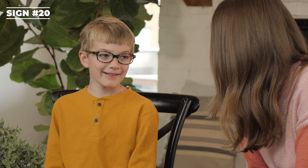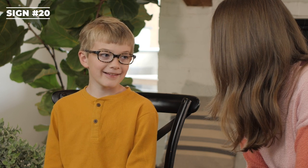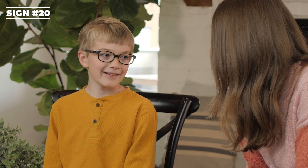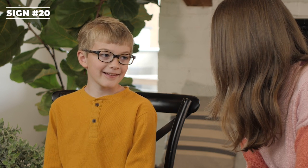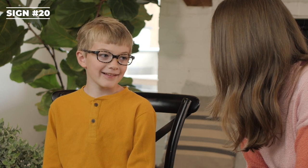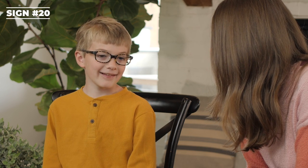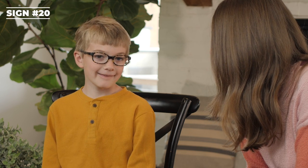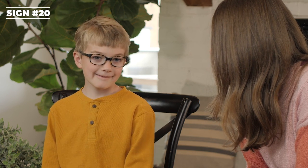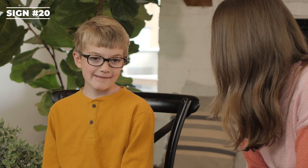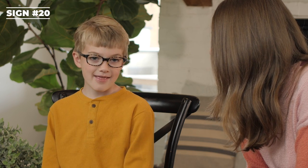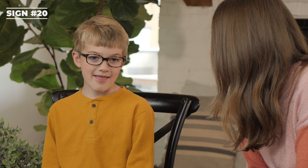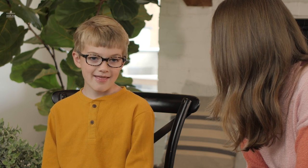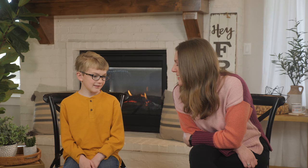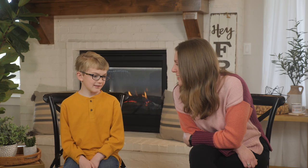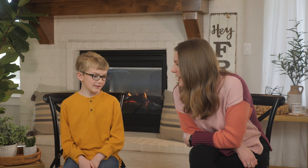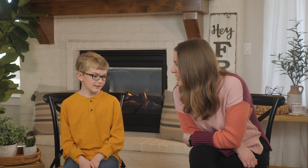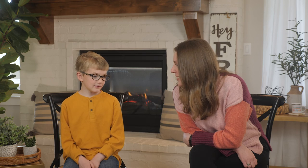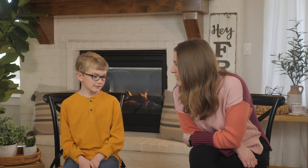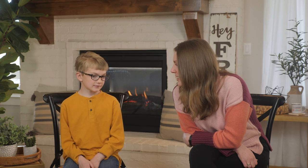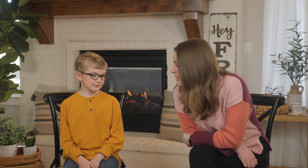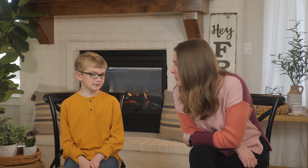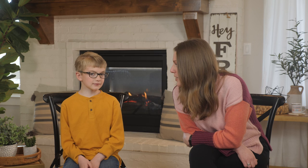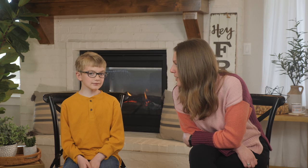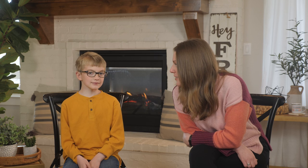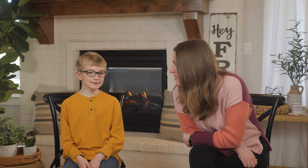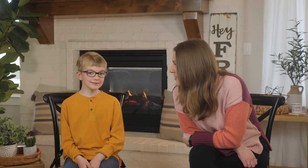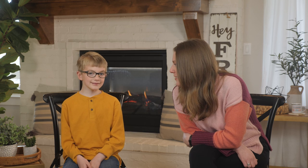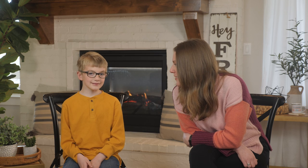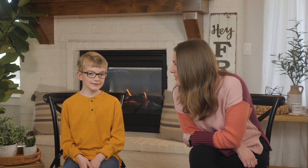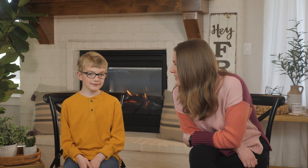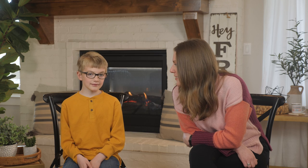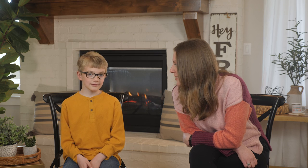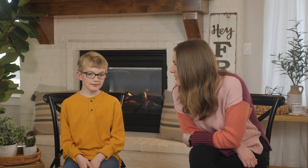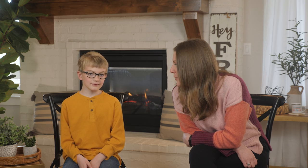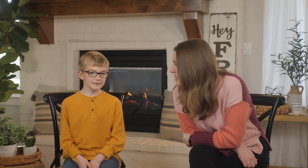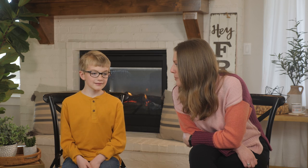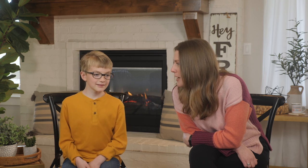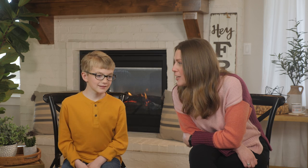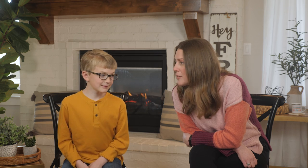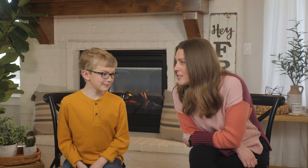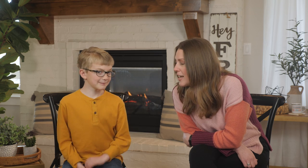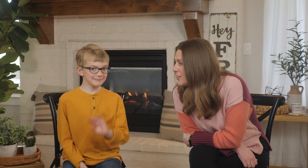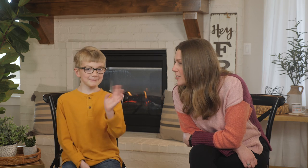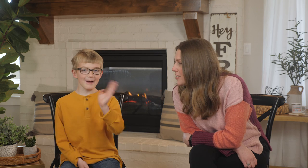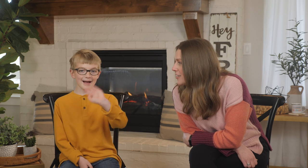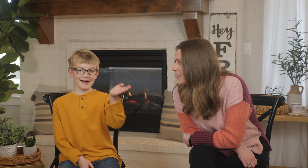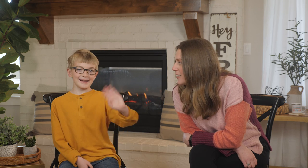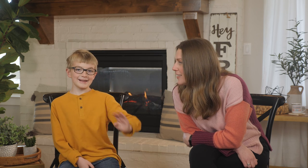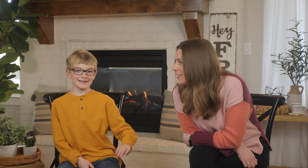That's gonna be so much fun. All right I think we're done. You want to say bye to those signers? Bye.